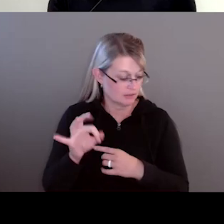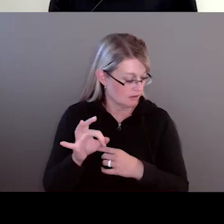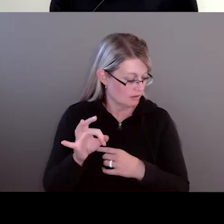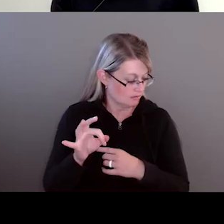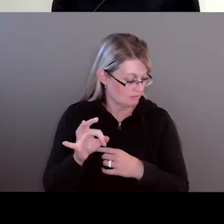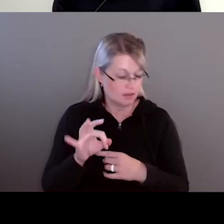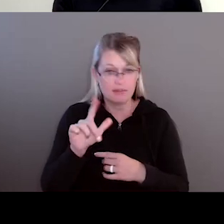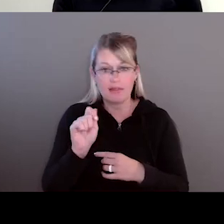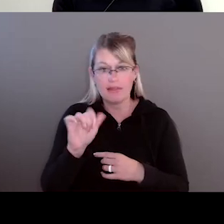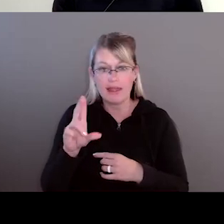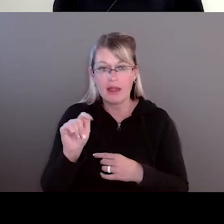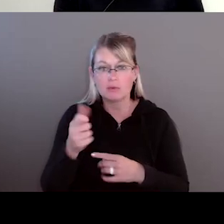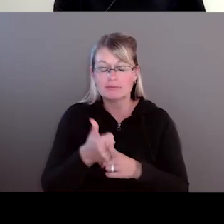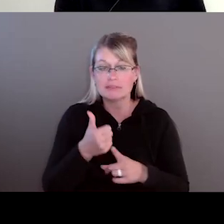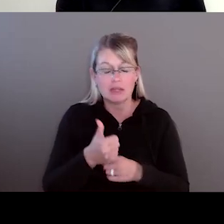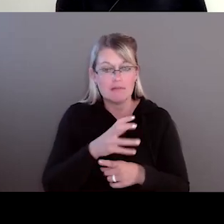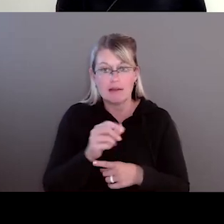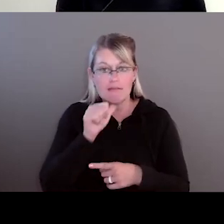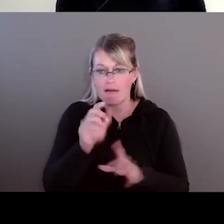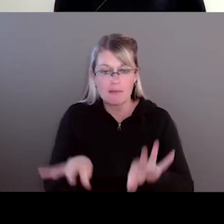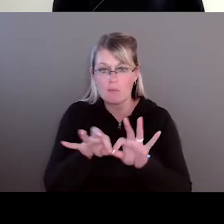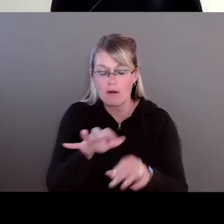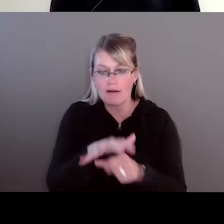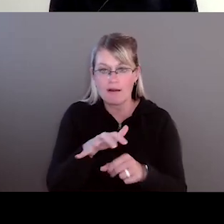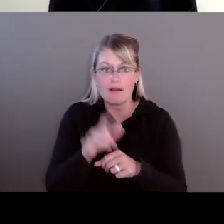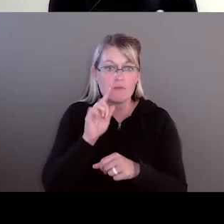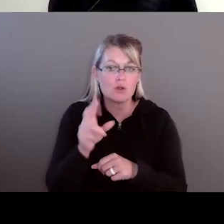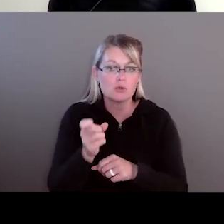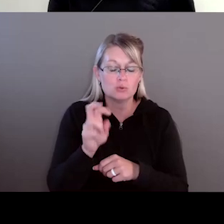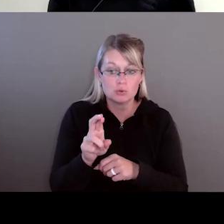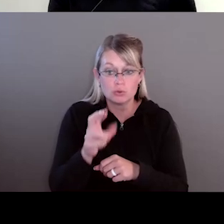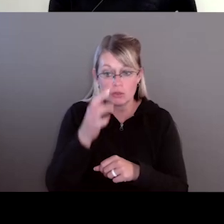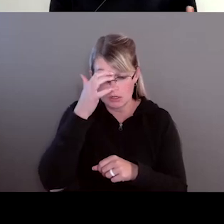layout itself and they were not important enough for the user to be able to traverse